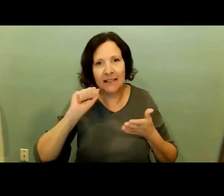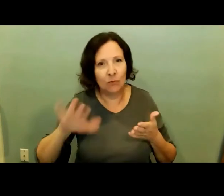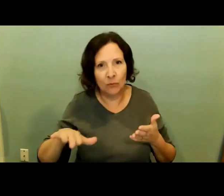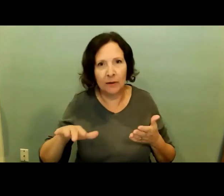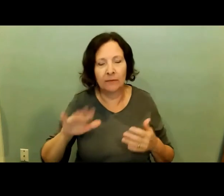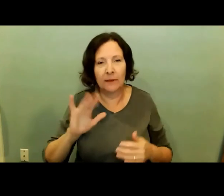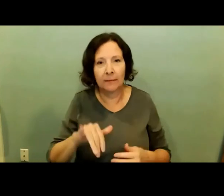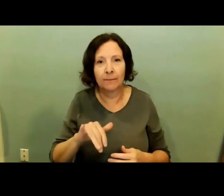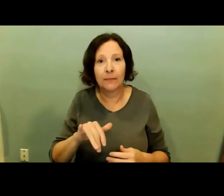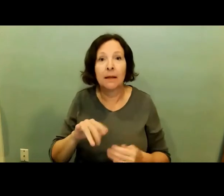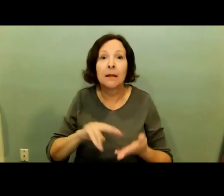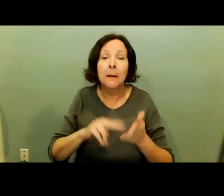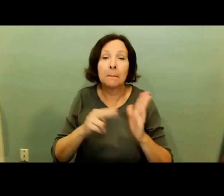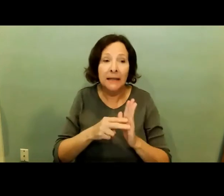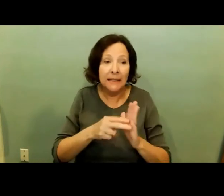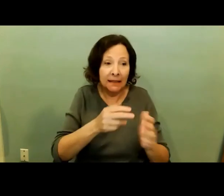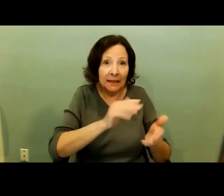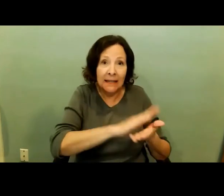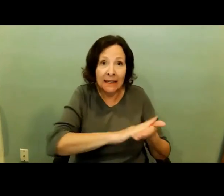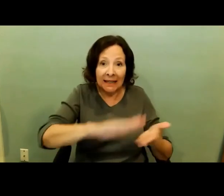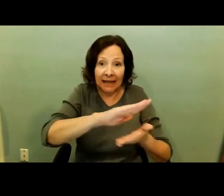understanding and addressing unique problems they face.